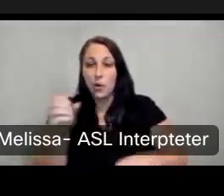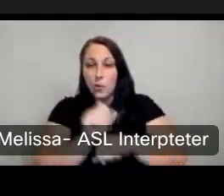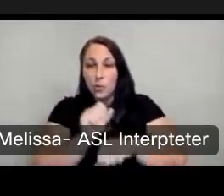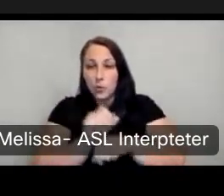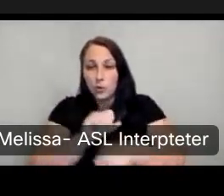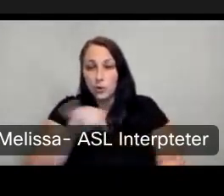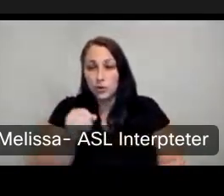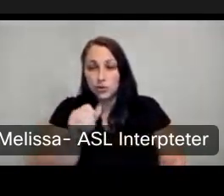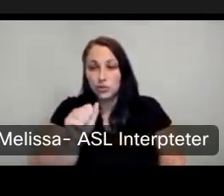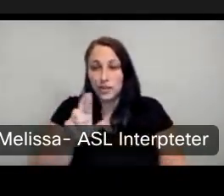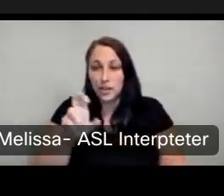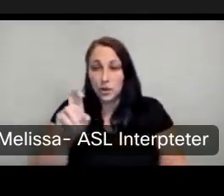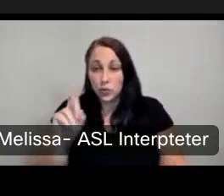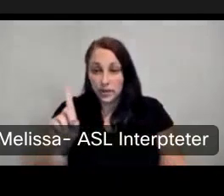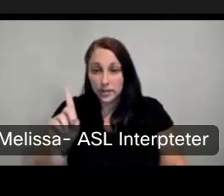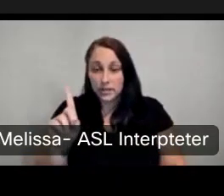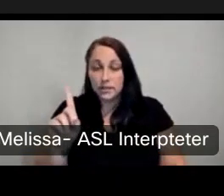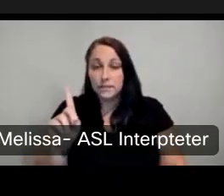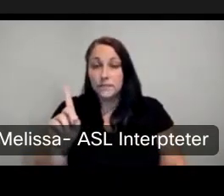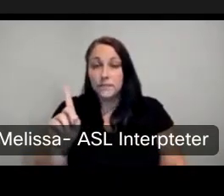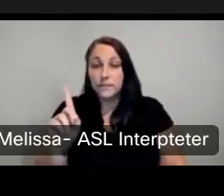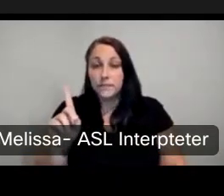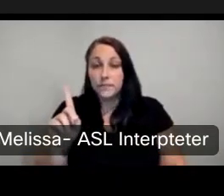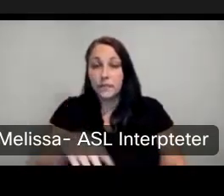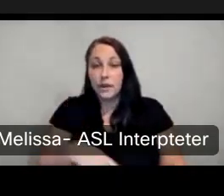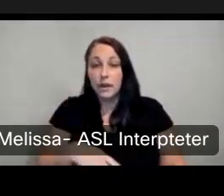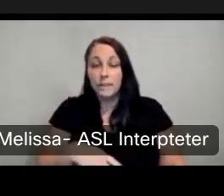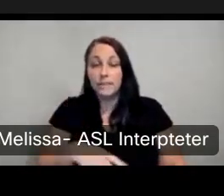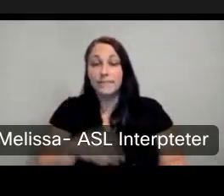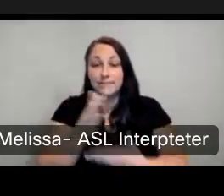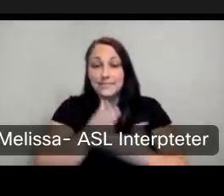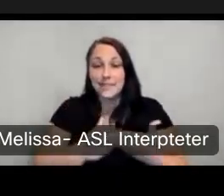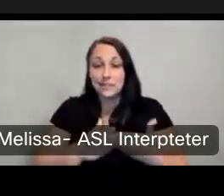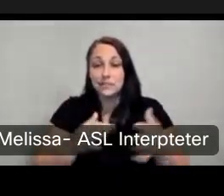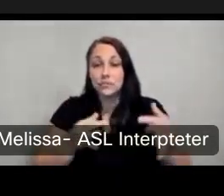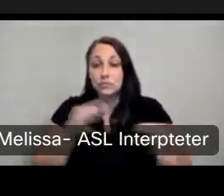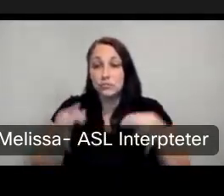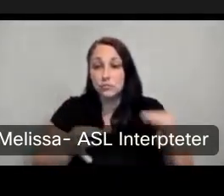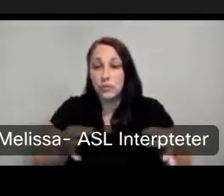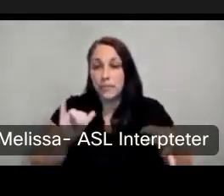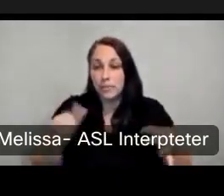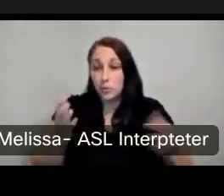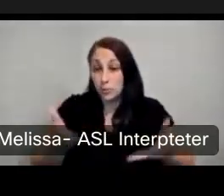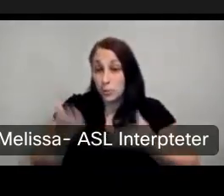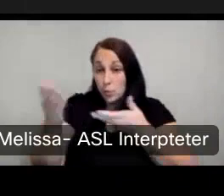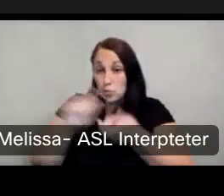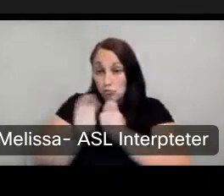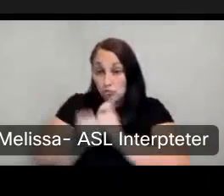um uh uh section on describing what the proposed changes are thank you